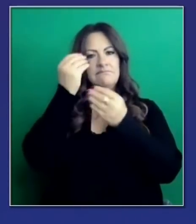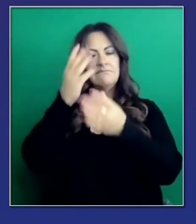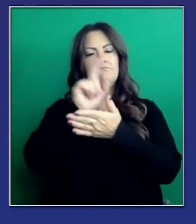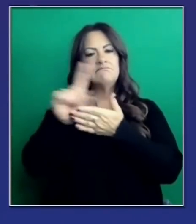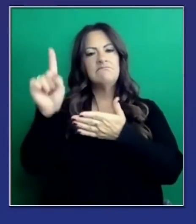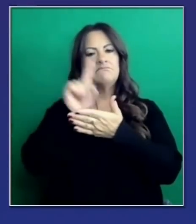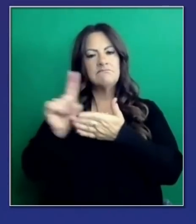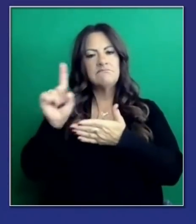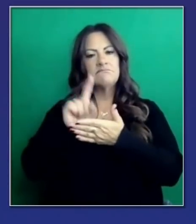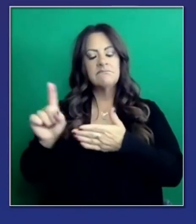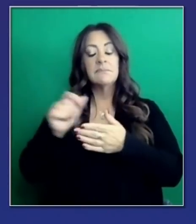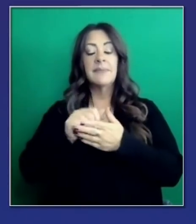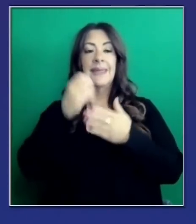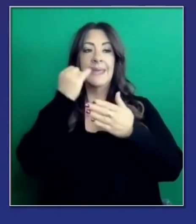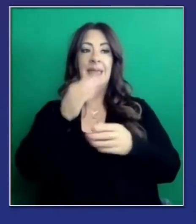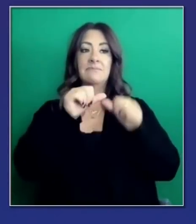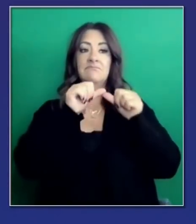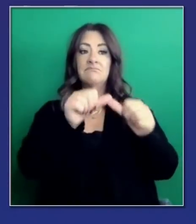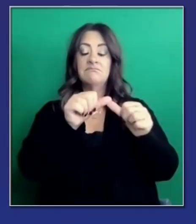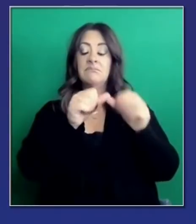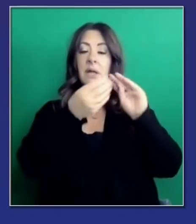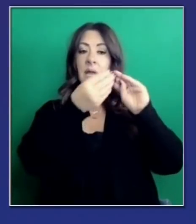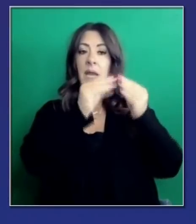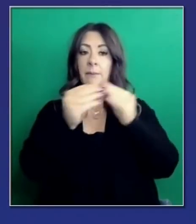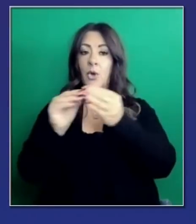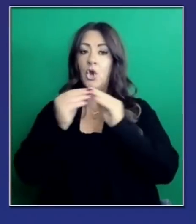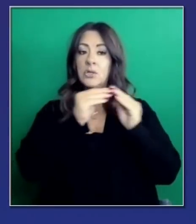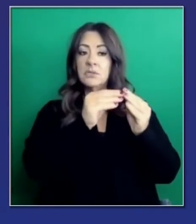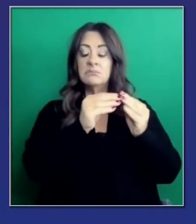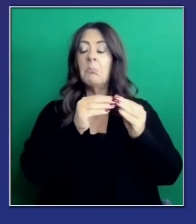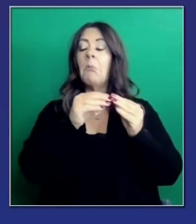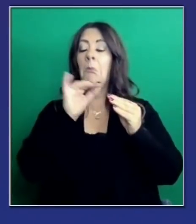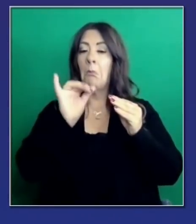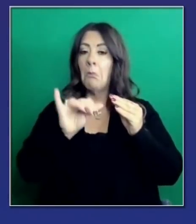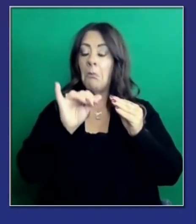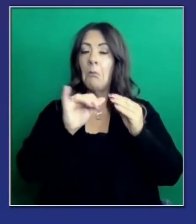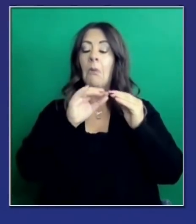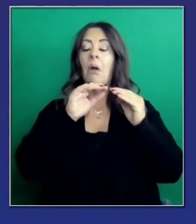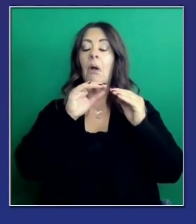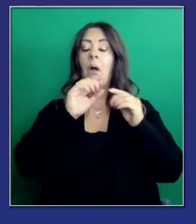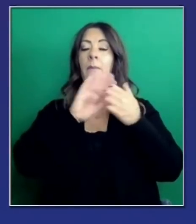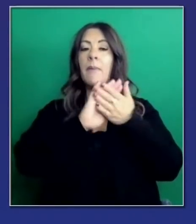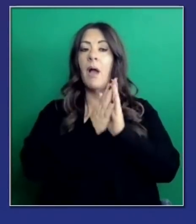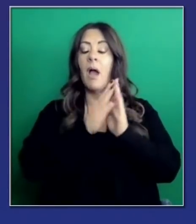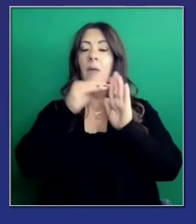UPDATE ON THOSE TIERS WILL BE PROVIDED BY DR. GALLI AND WE WILL CONSISTENTLY UPDATE AND